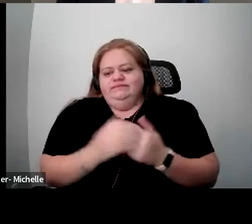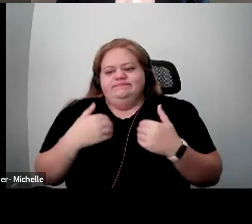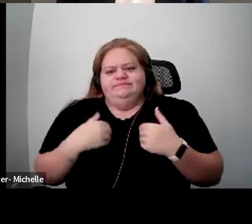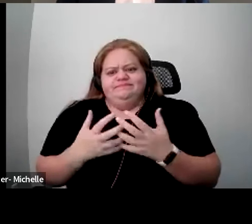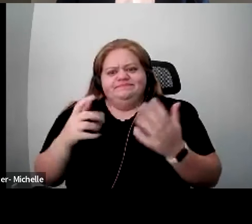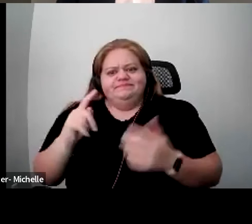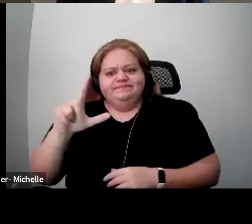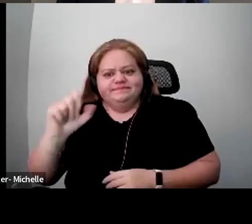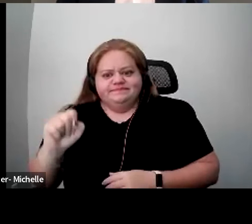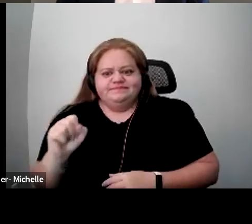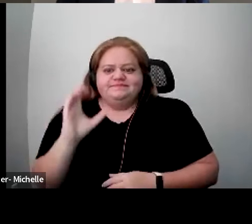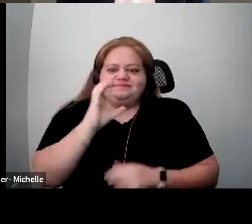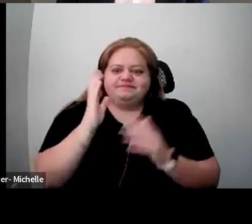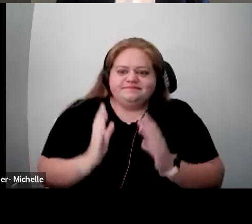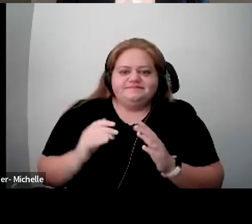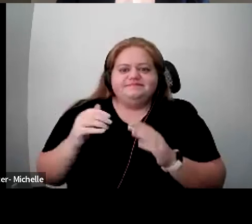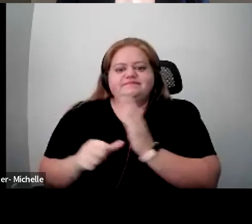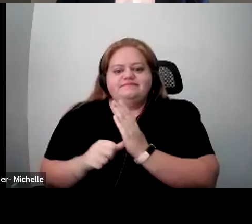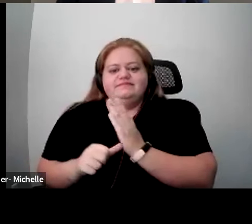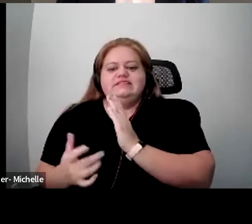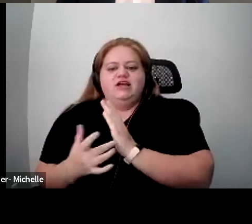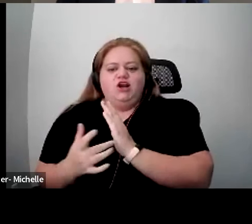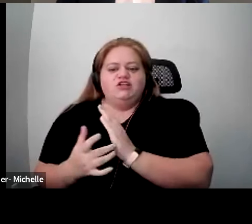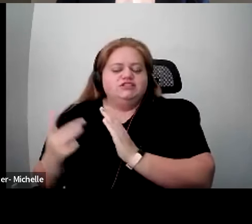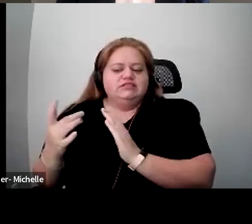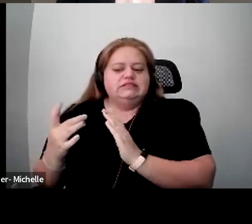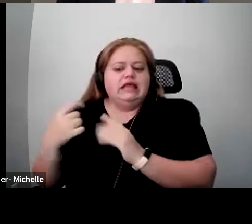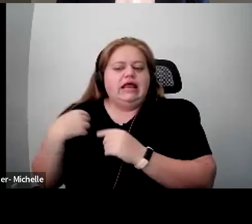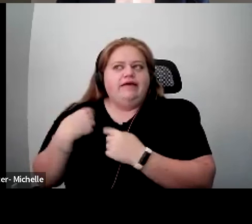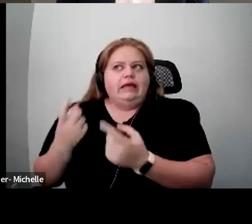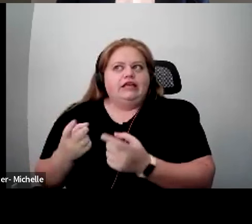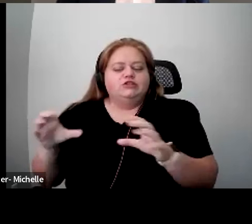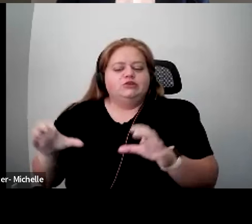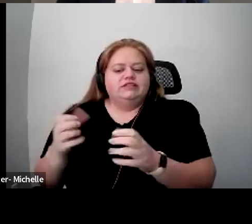browsers, assistive technologies which know and have been doing this for many years, 20 years,